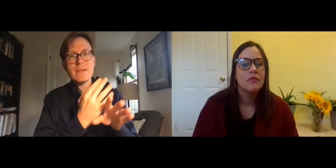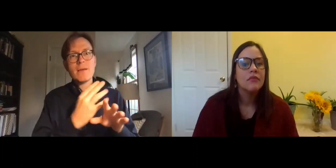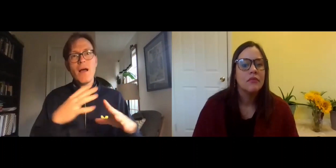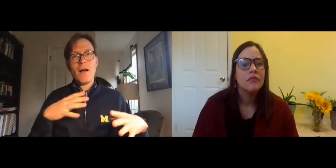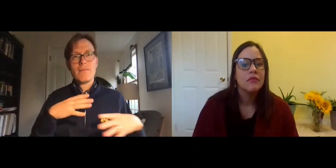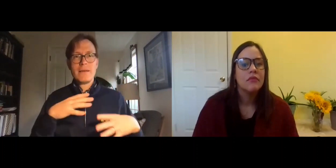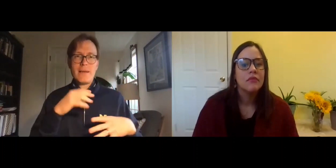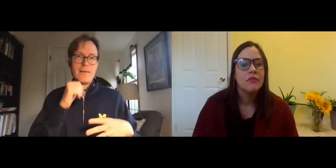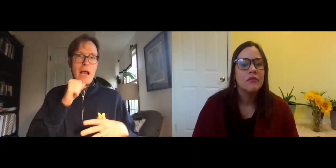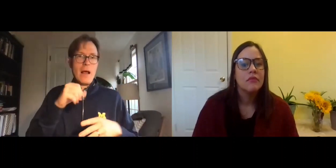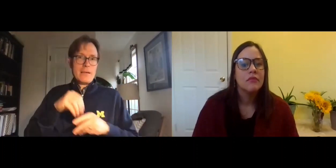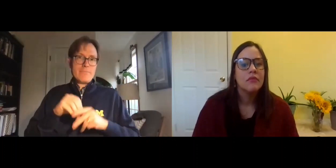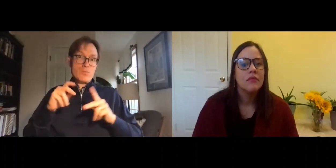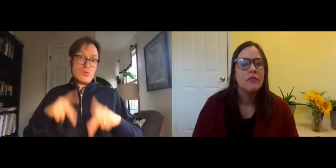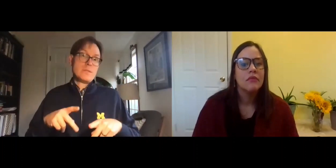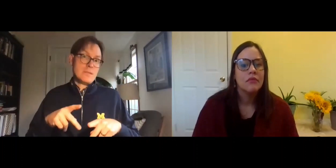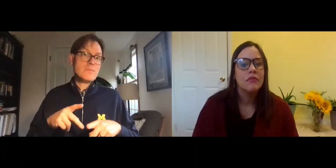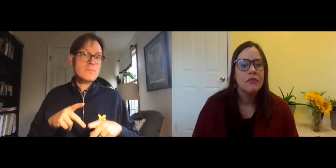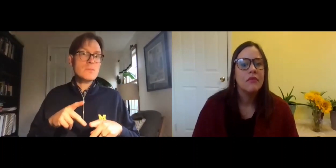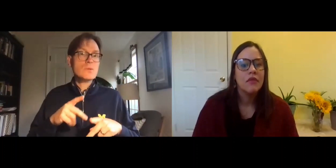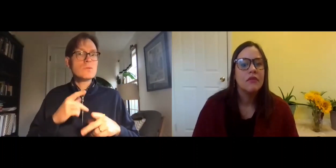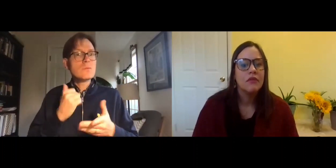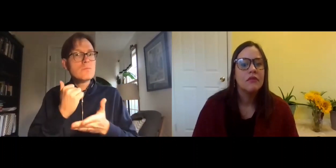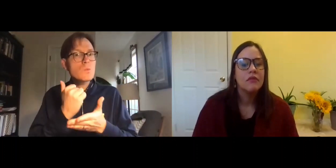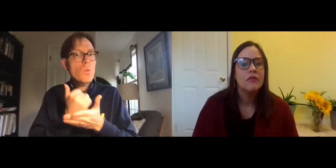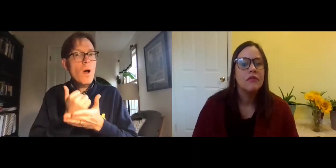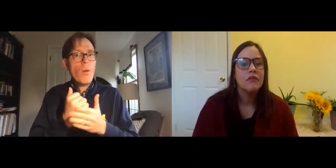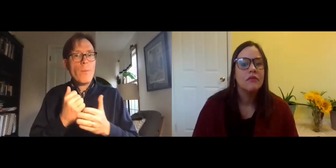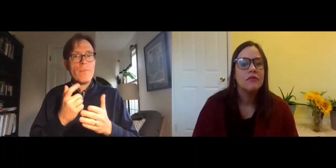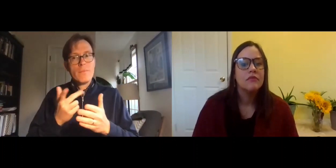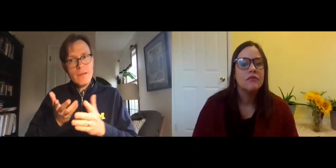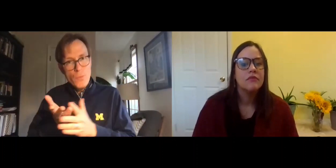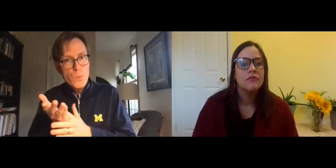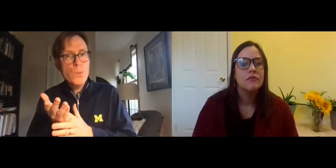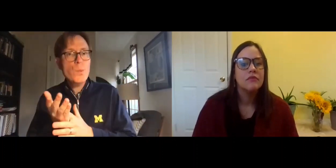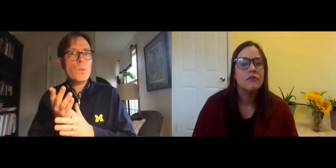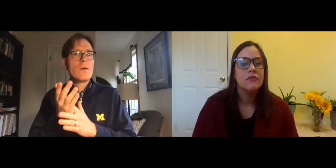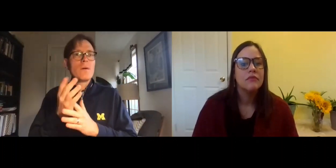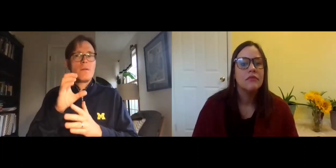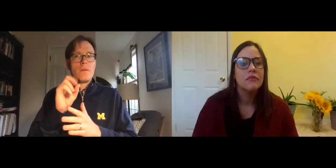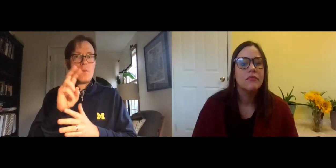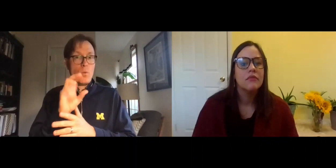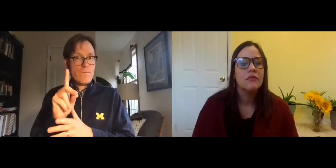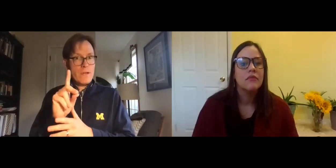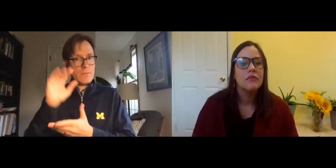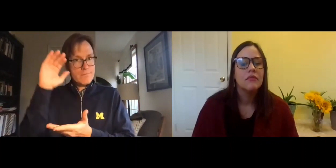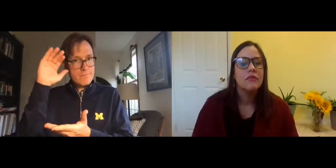Consider setting up a virtual holiday rather than an in-person gathering.